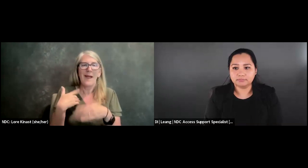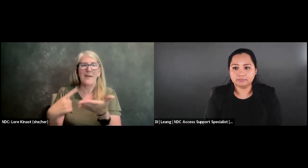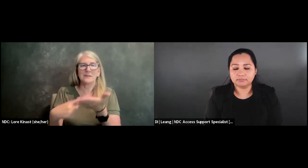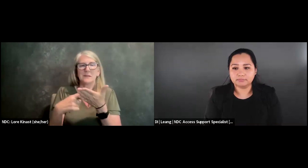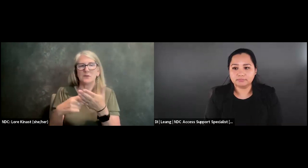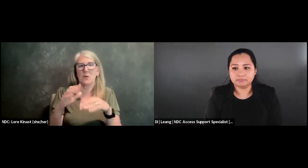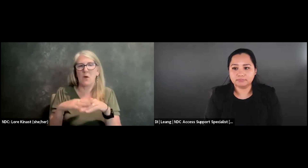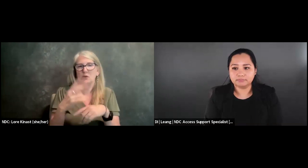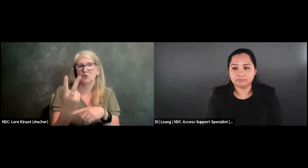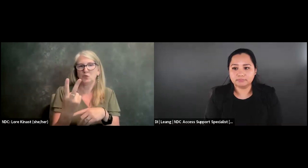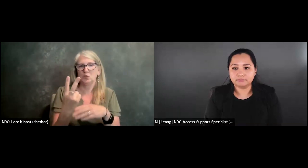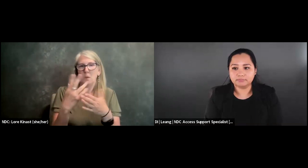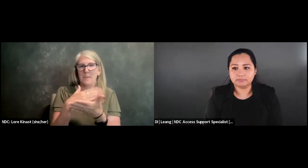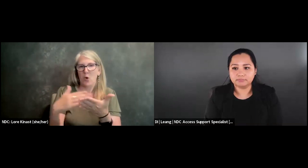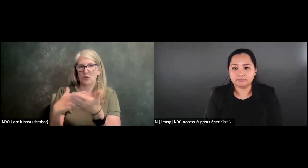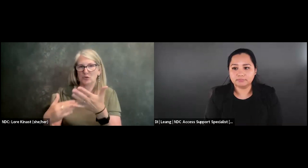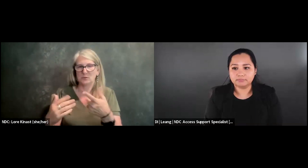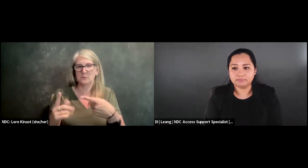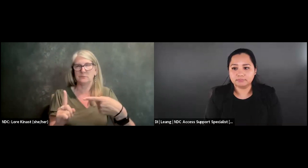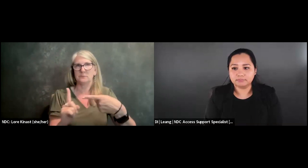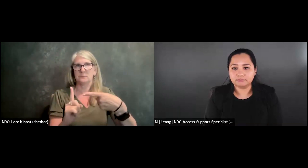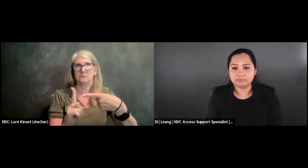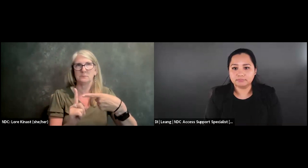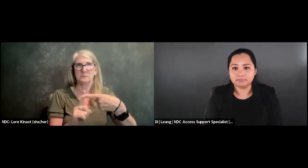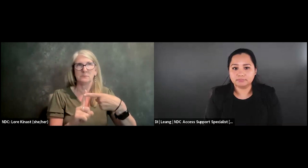They will be presenting on two different portions.